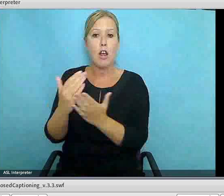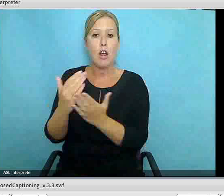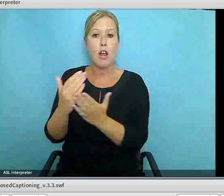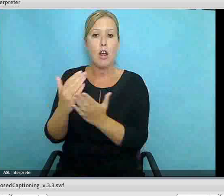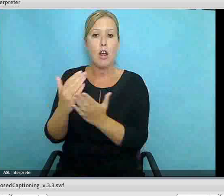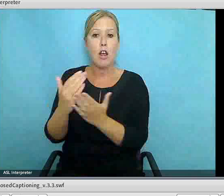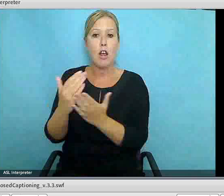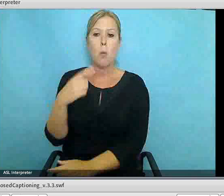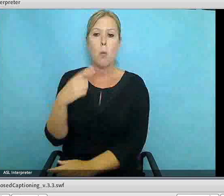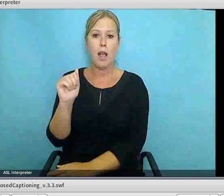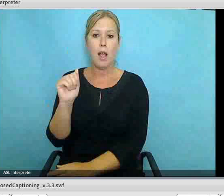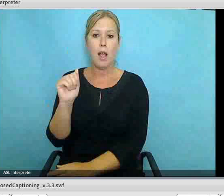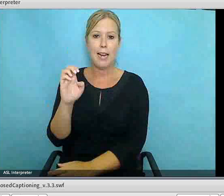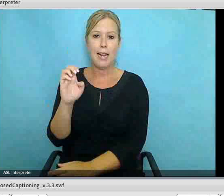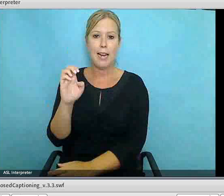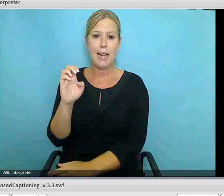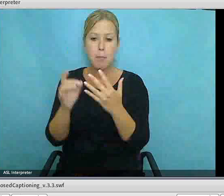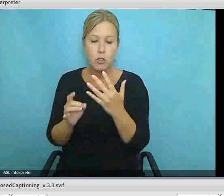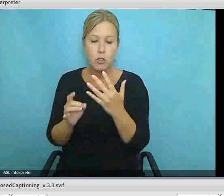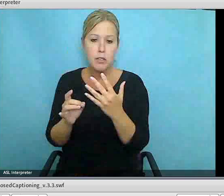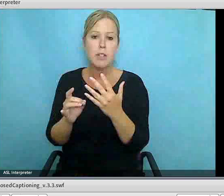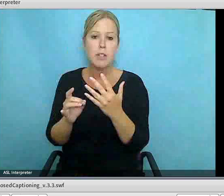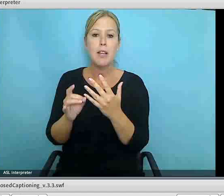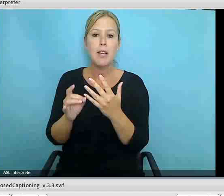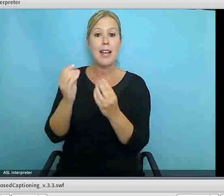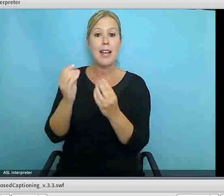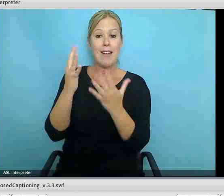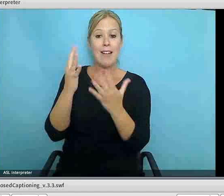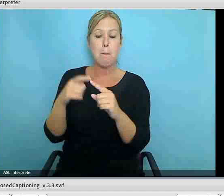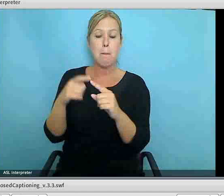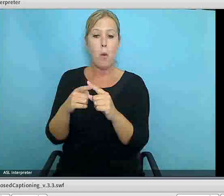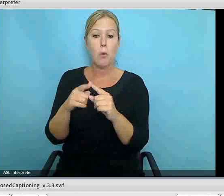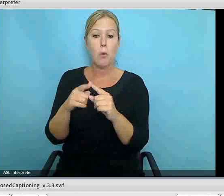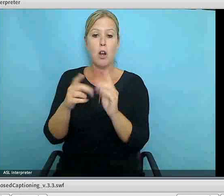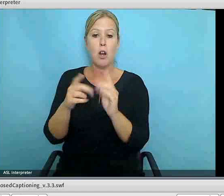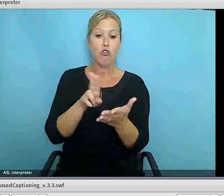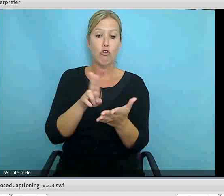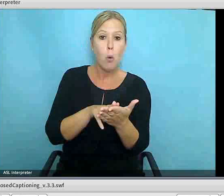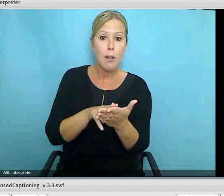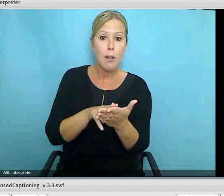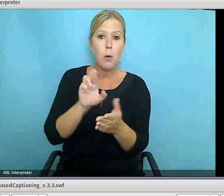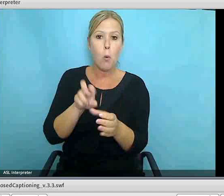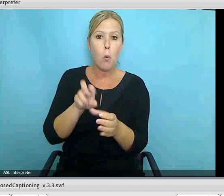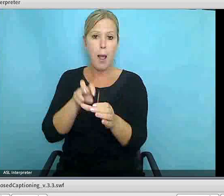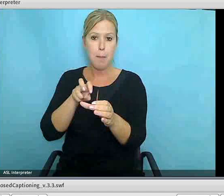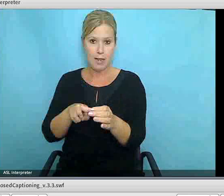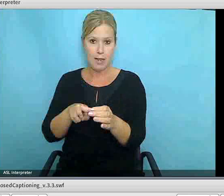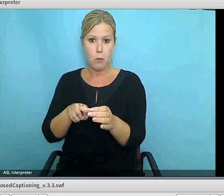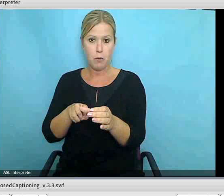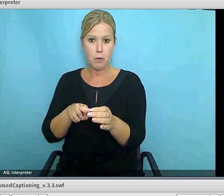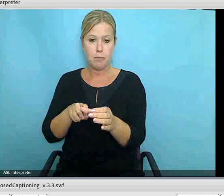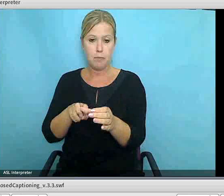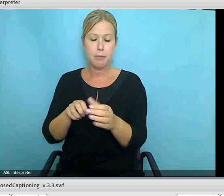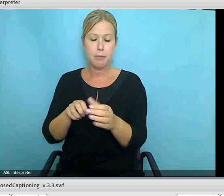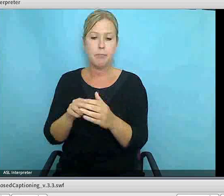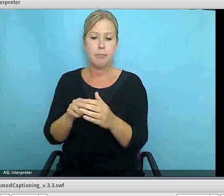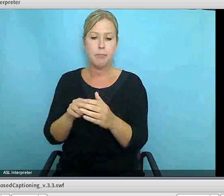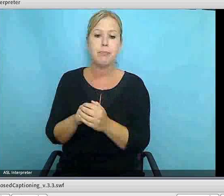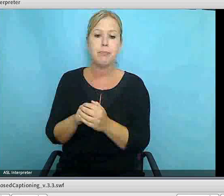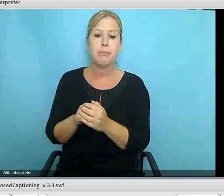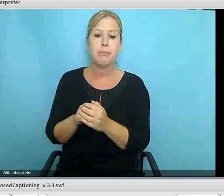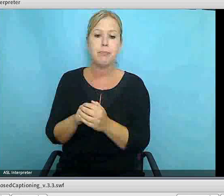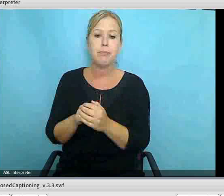information about the ability to opt out of One Care or choose a One Care plan, and generally